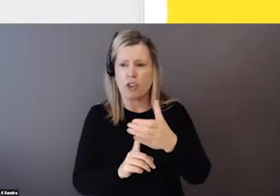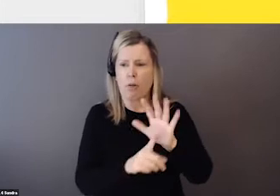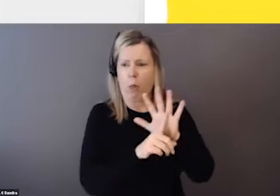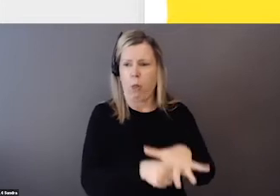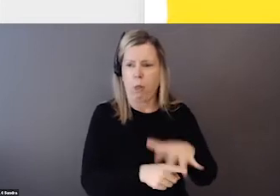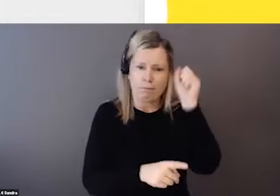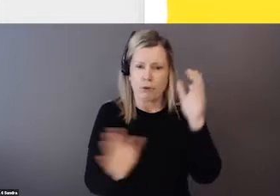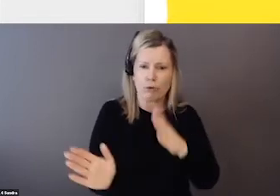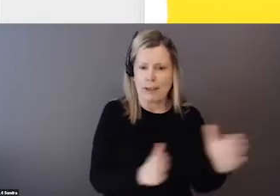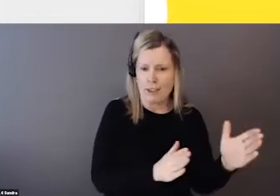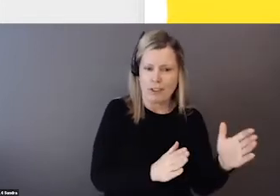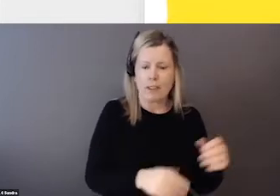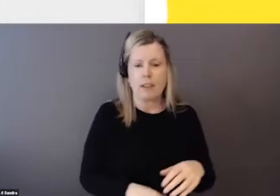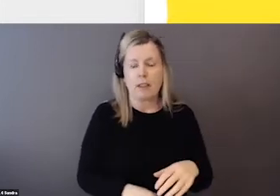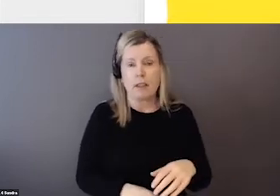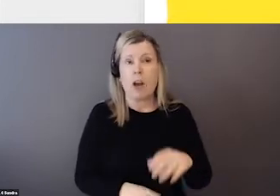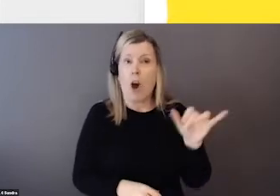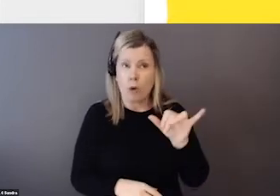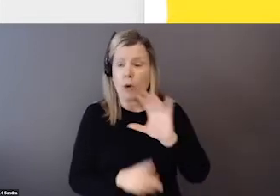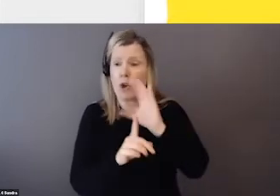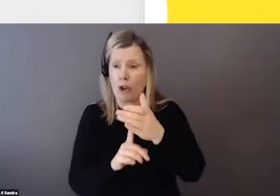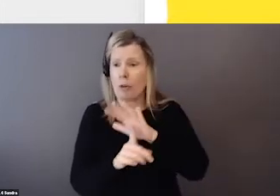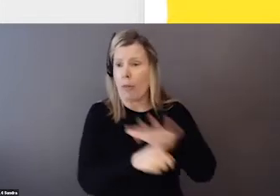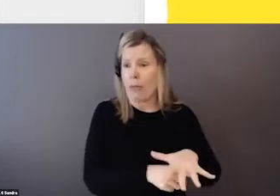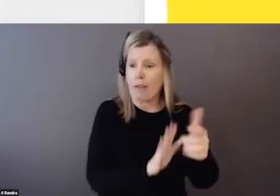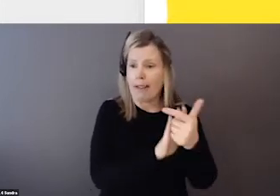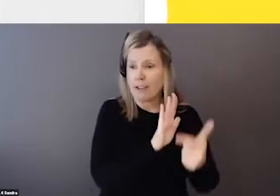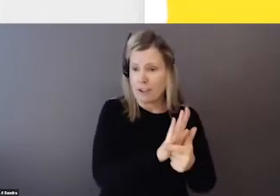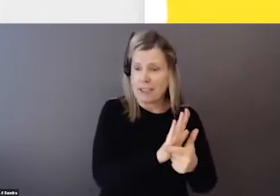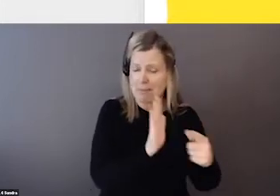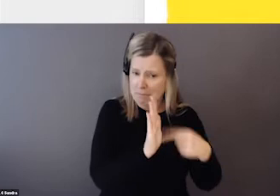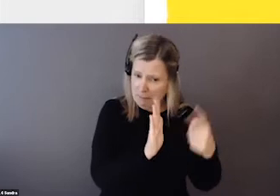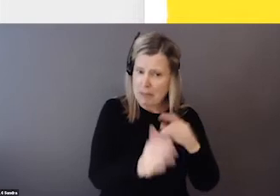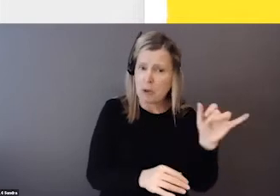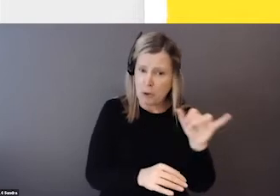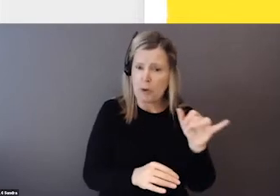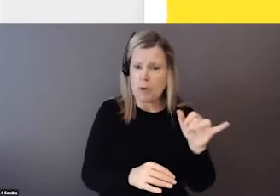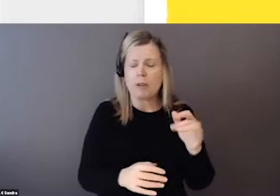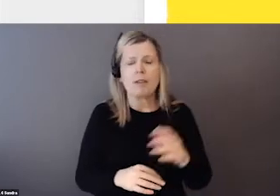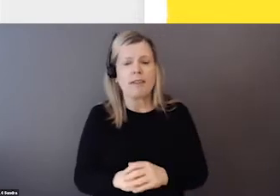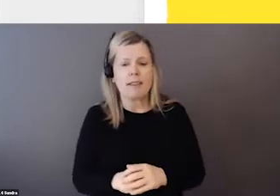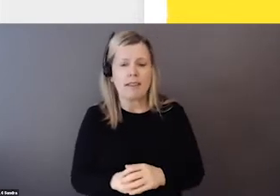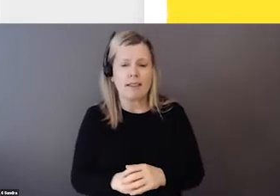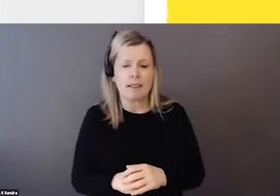Culture also eats legislation for breakfast. And one of the most interesting things to think about in the context of employment and accessibility